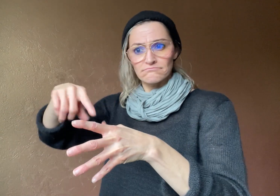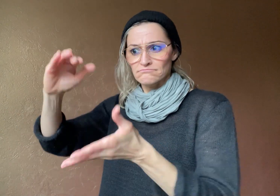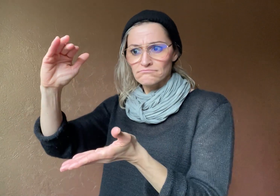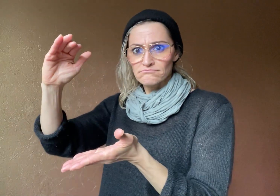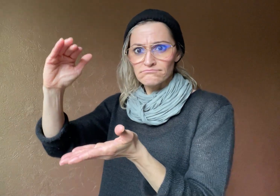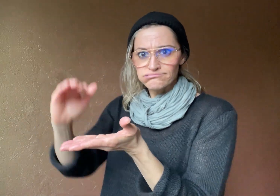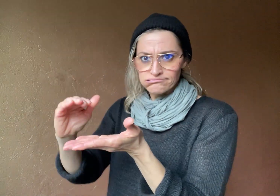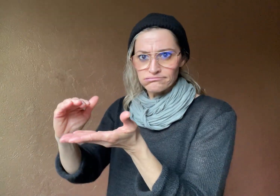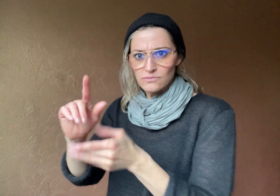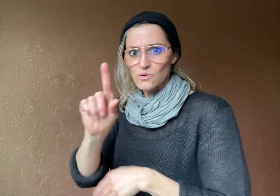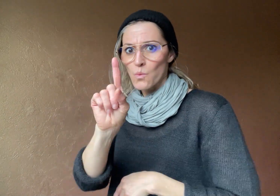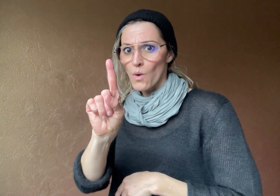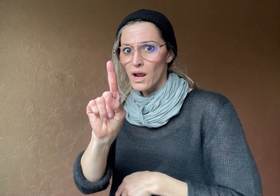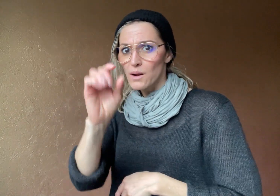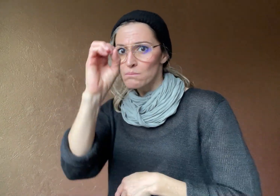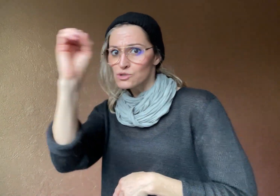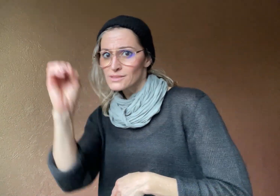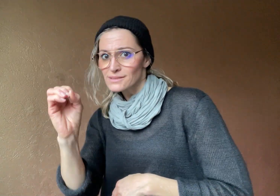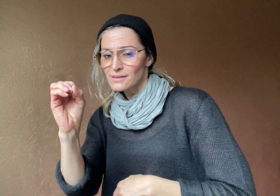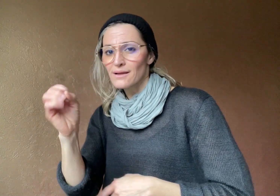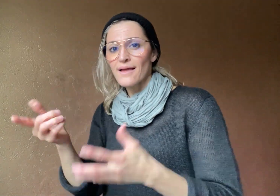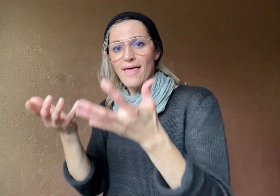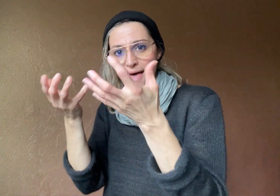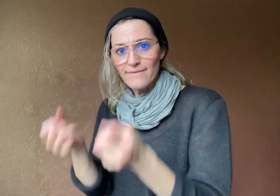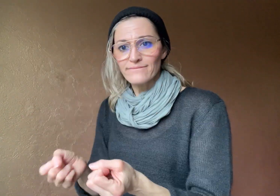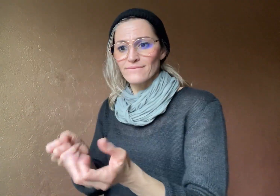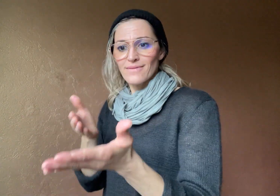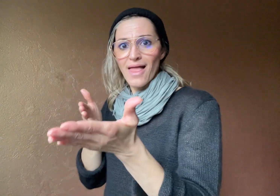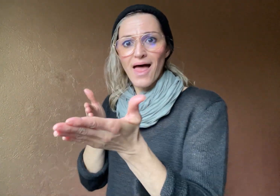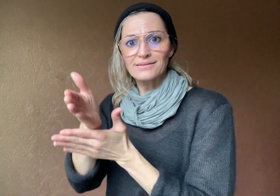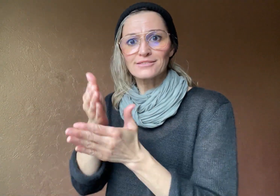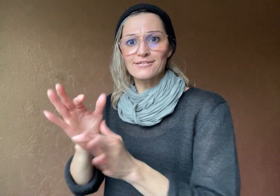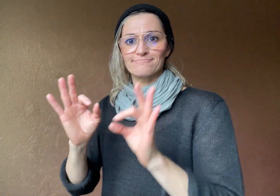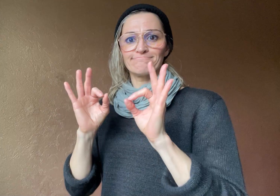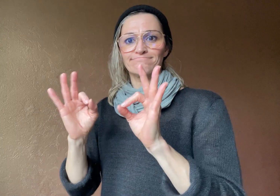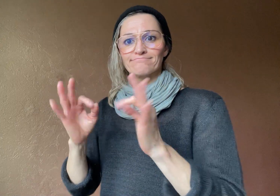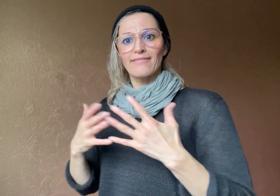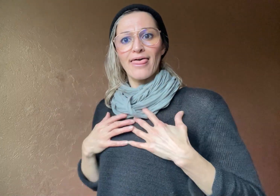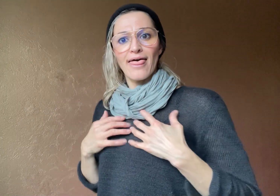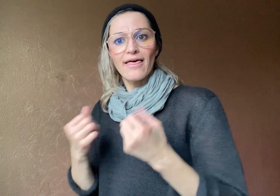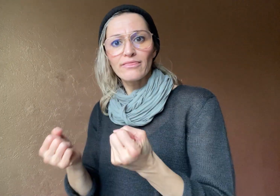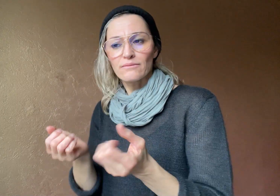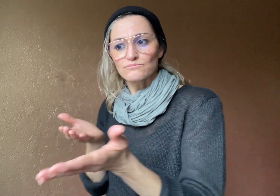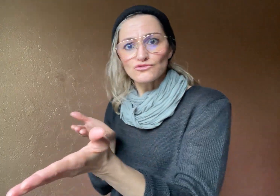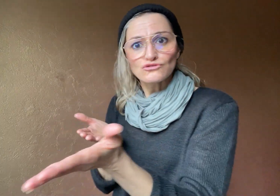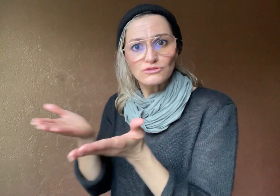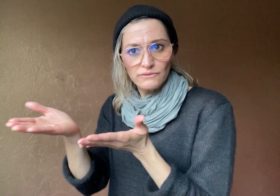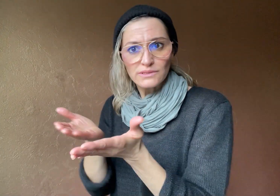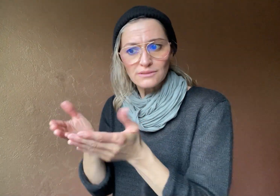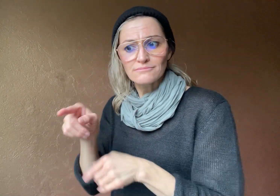South Sudan have access to health services